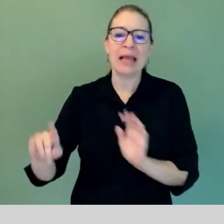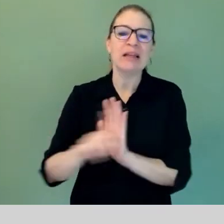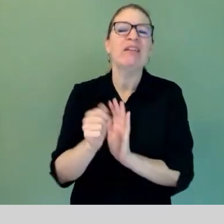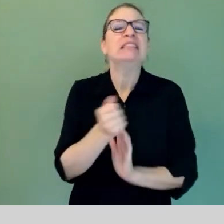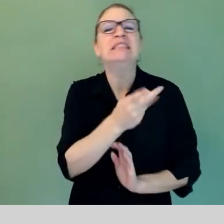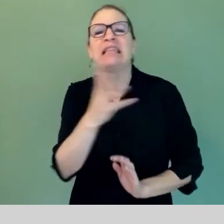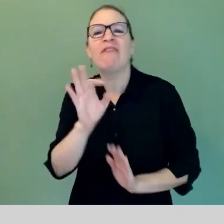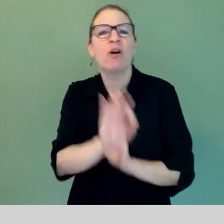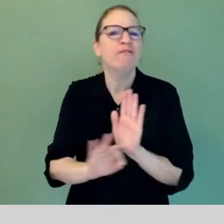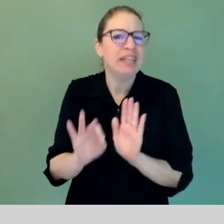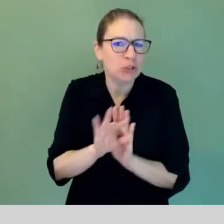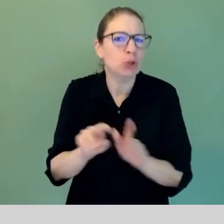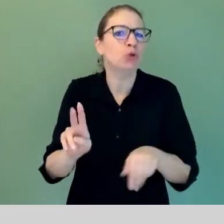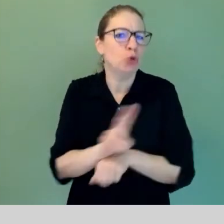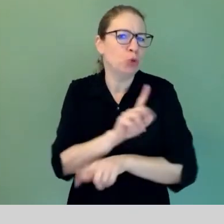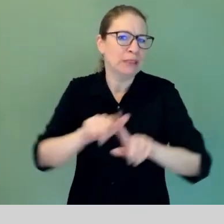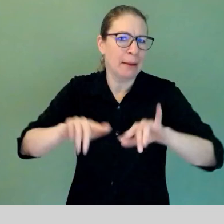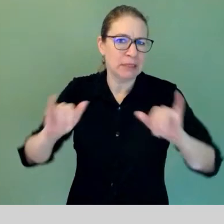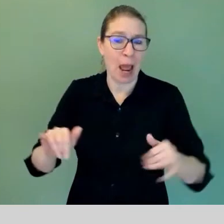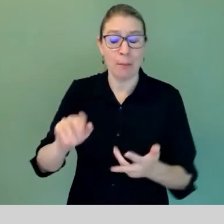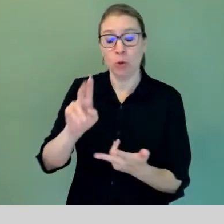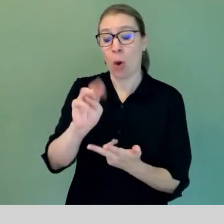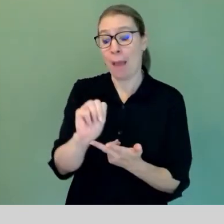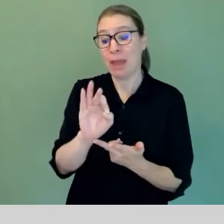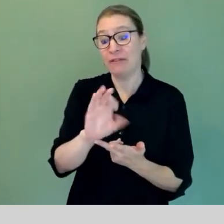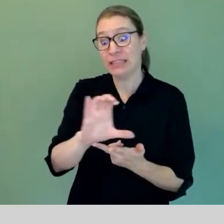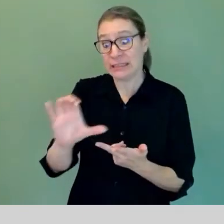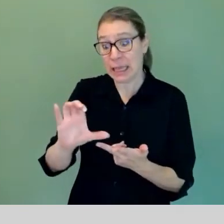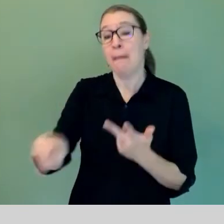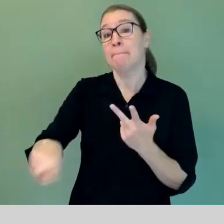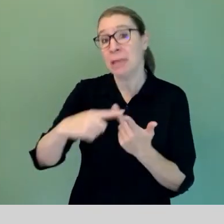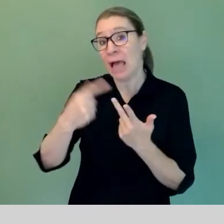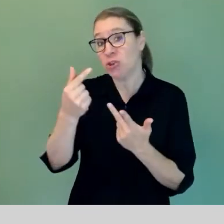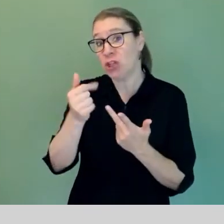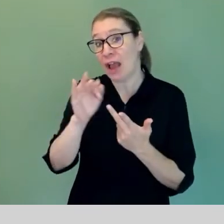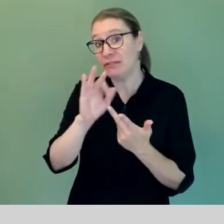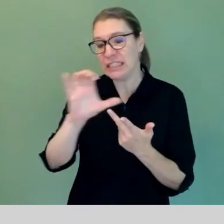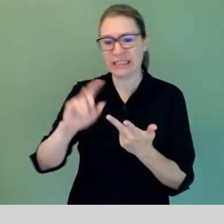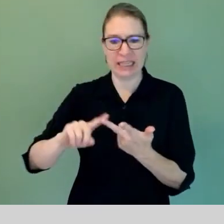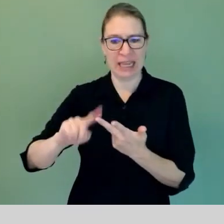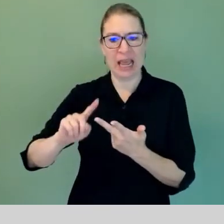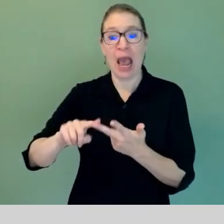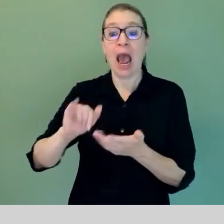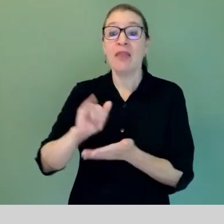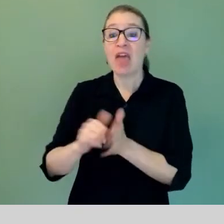You can specify multiple features to use in conjunction with each other. So MFCC NGFCC together.